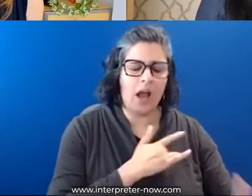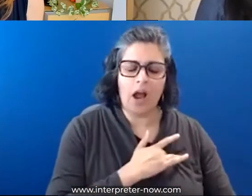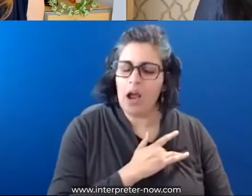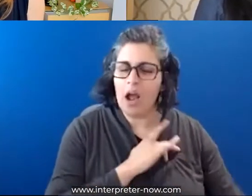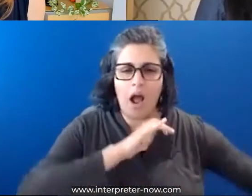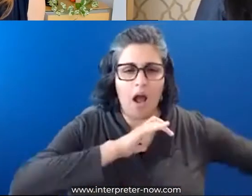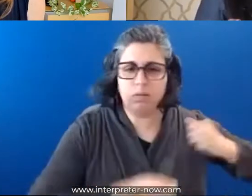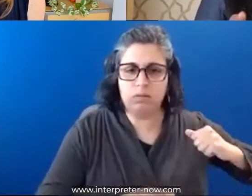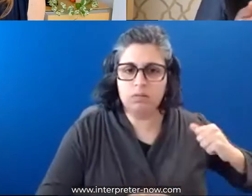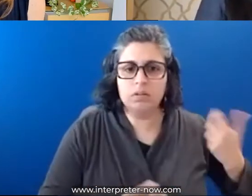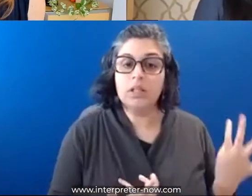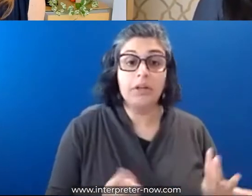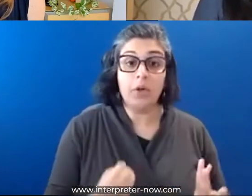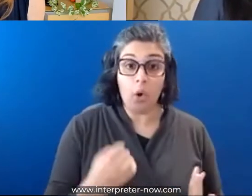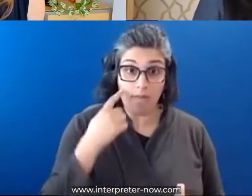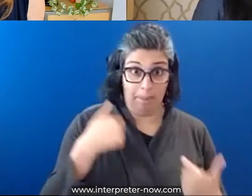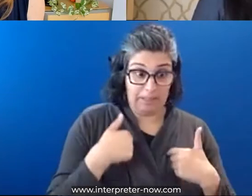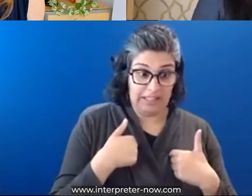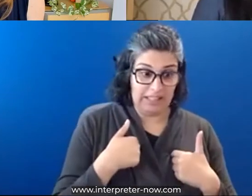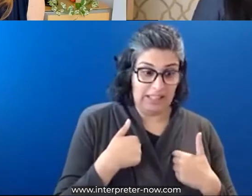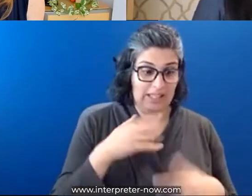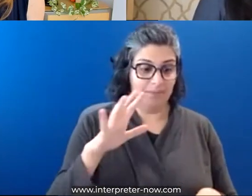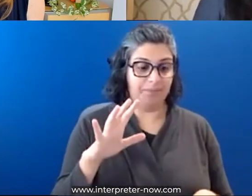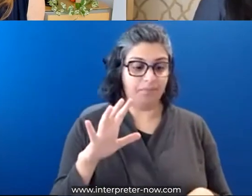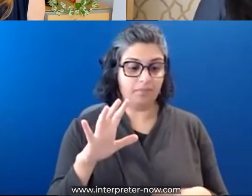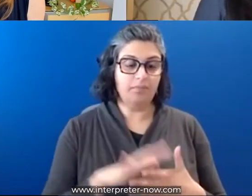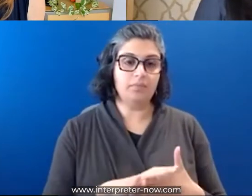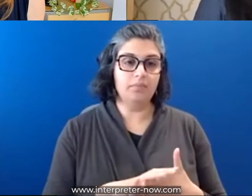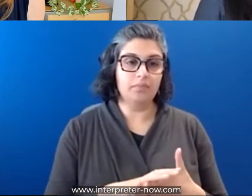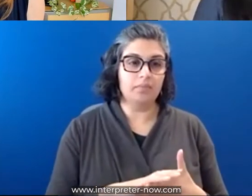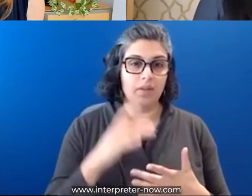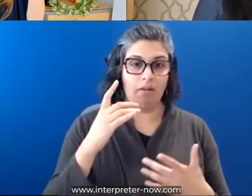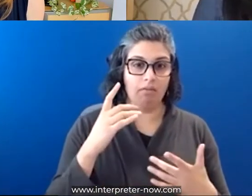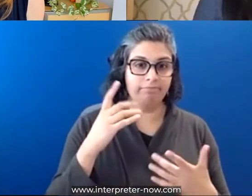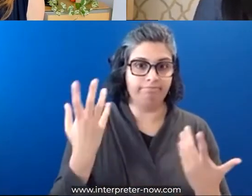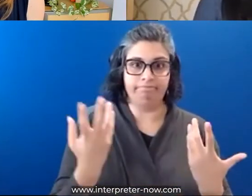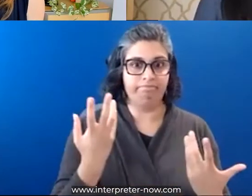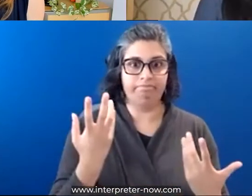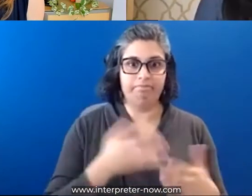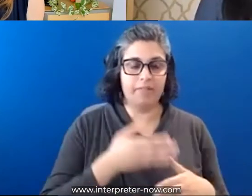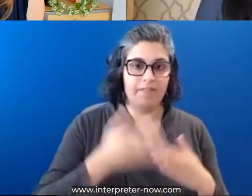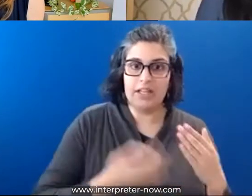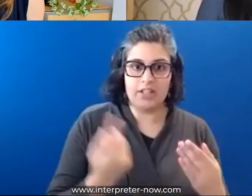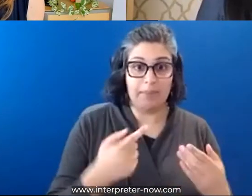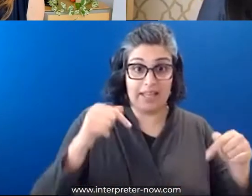And so, for me, in order to get something done in this country strategically, yes, get